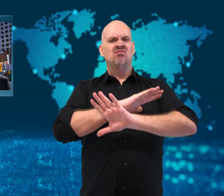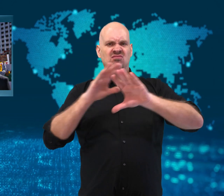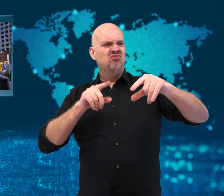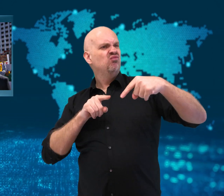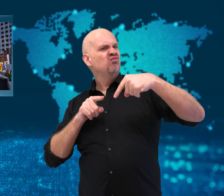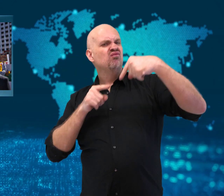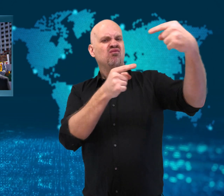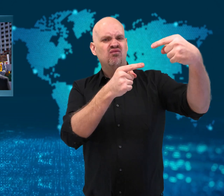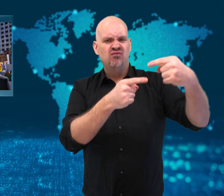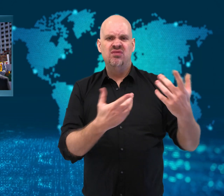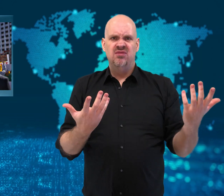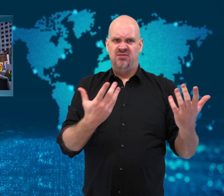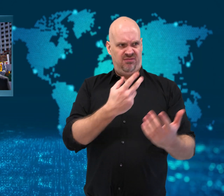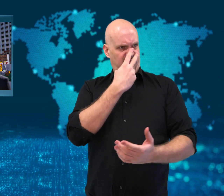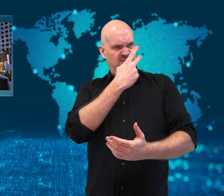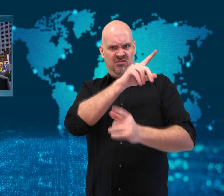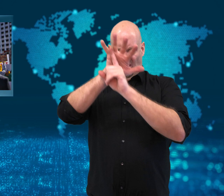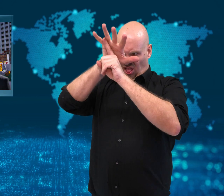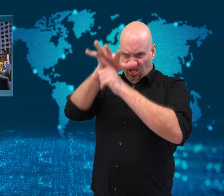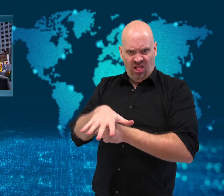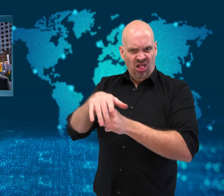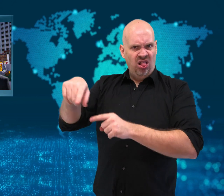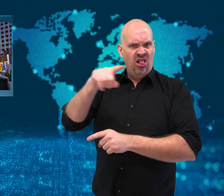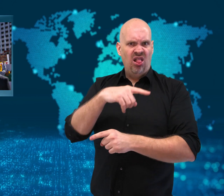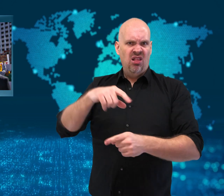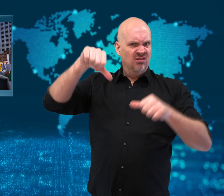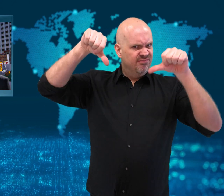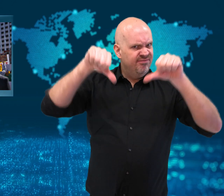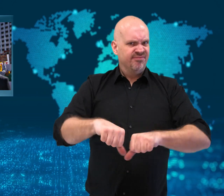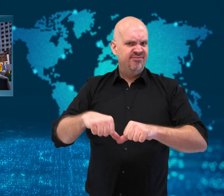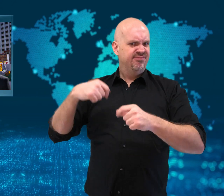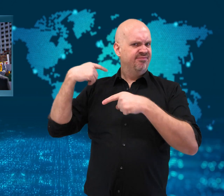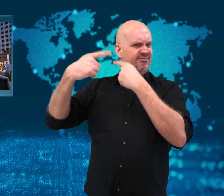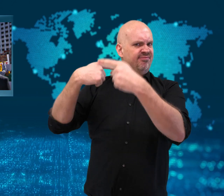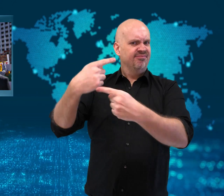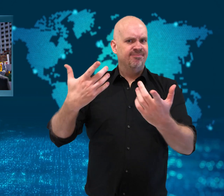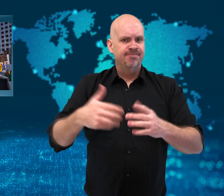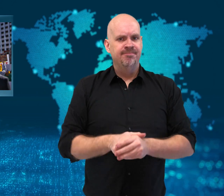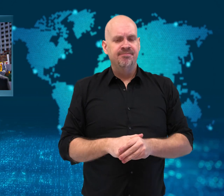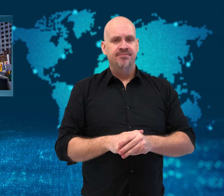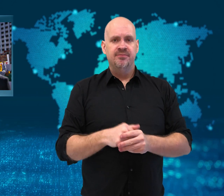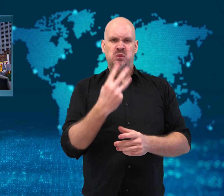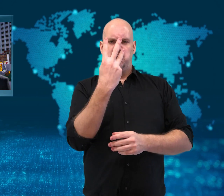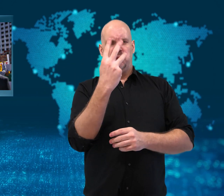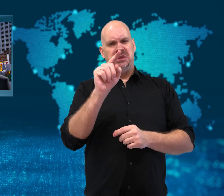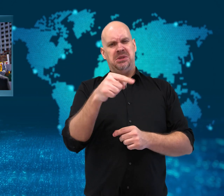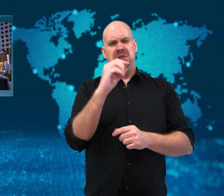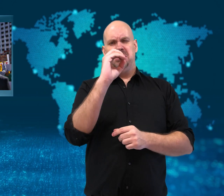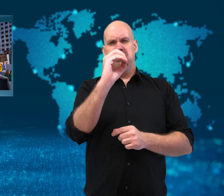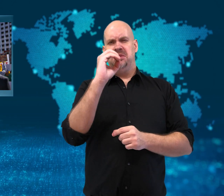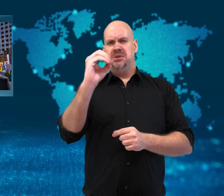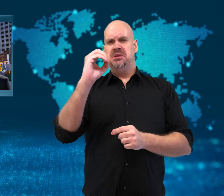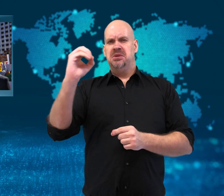many Australians used this day to protest the mistreatment of